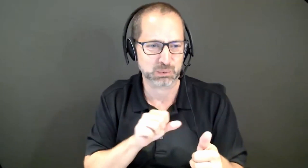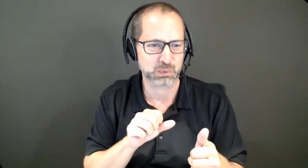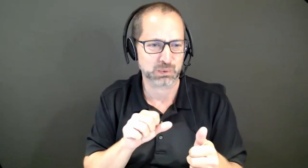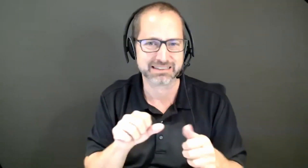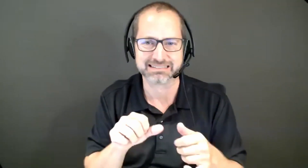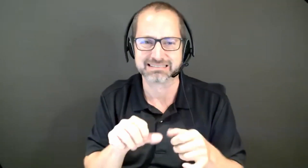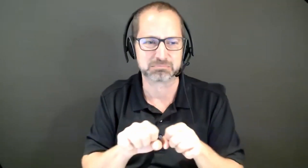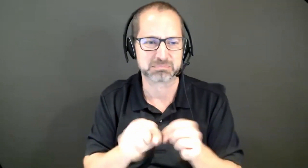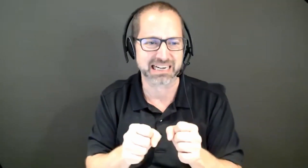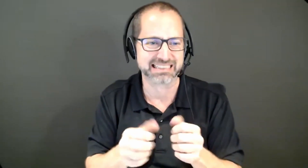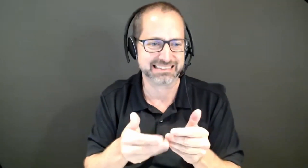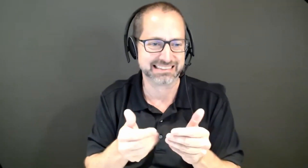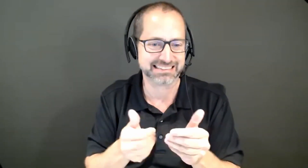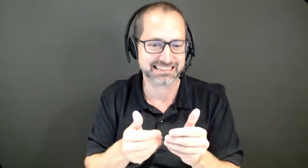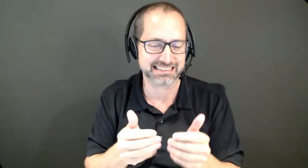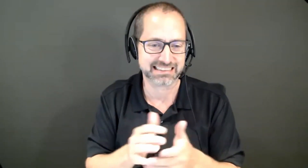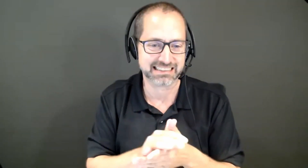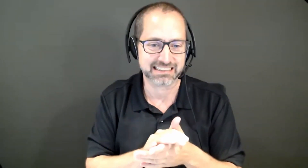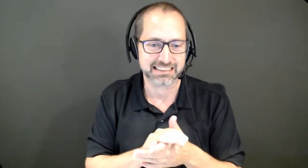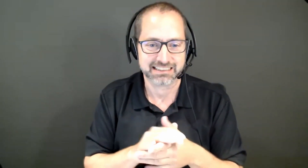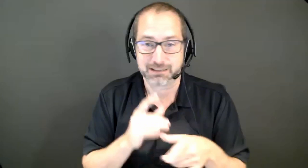because we weren’t here for two and a half years because of the pandemic.